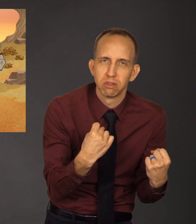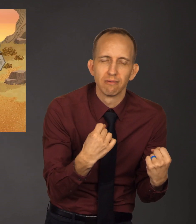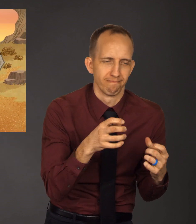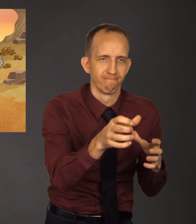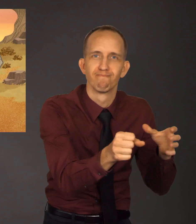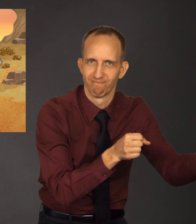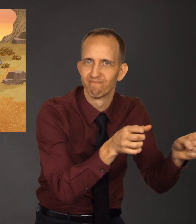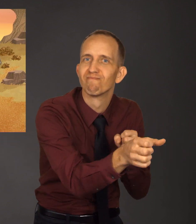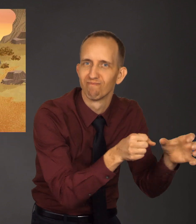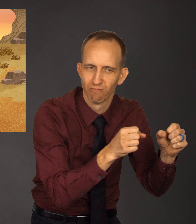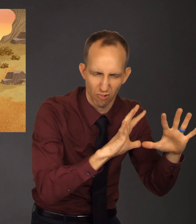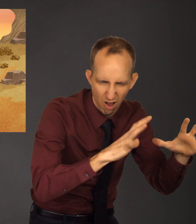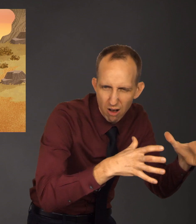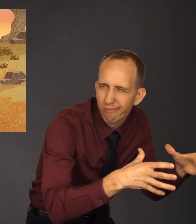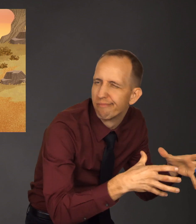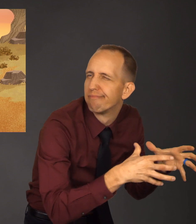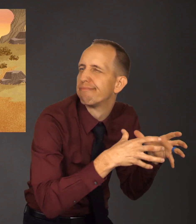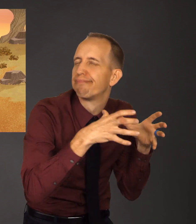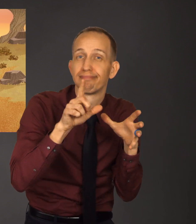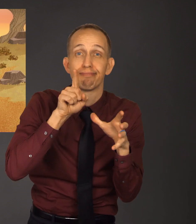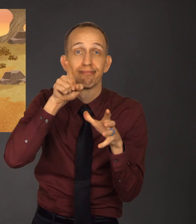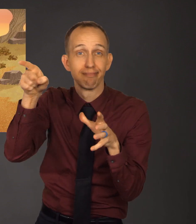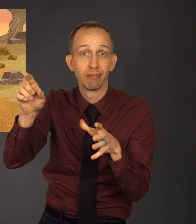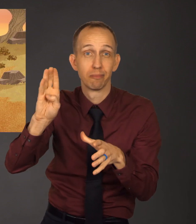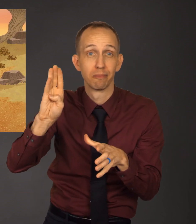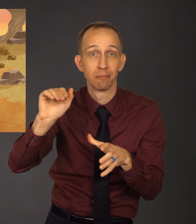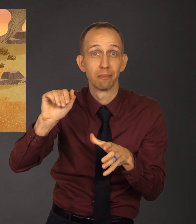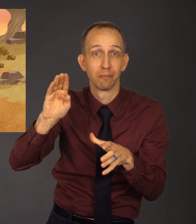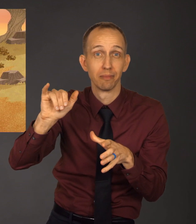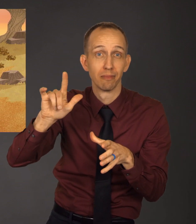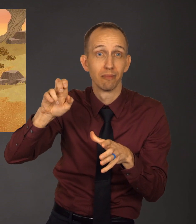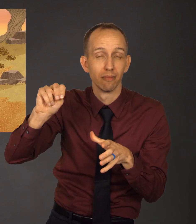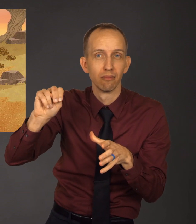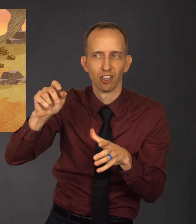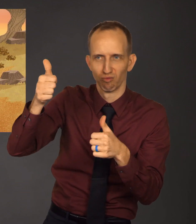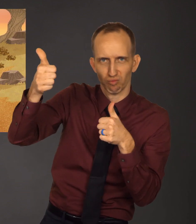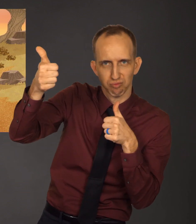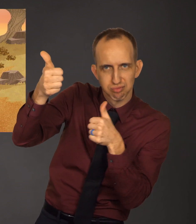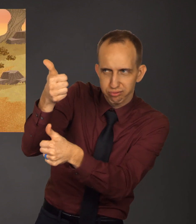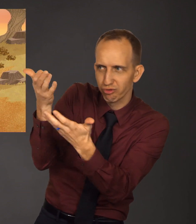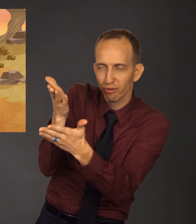families in Jerusalem and brought them back to Babylon to serve the king.